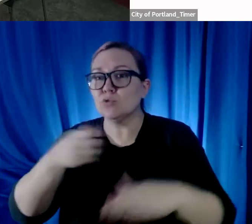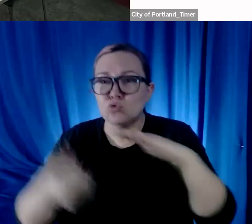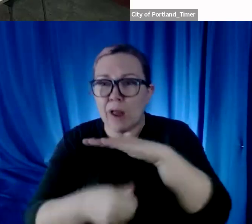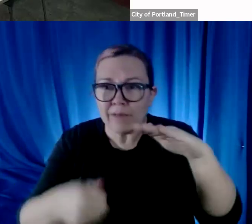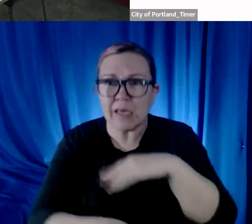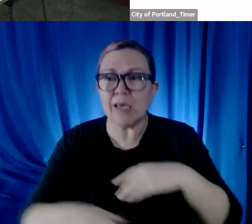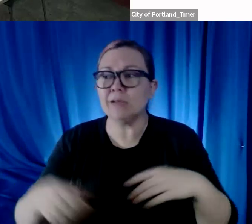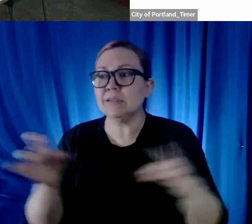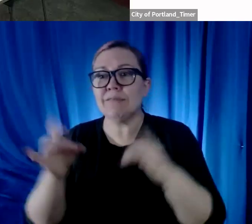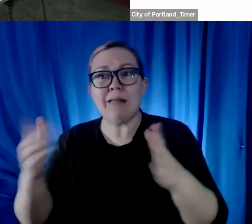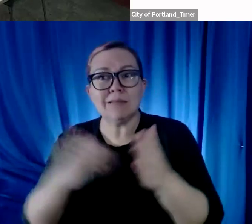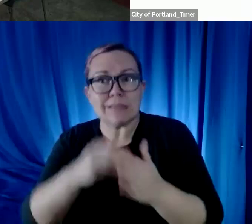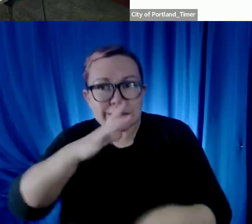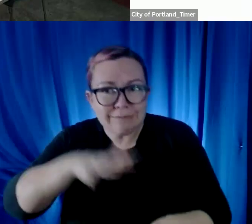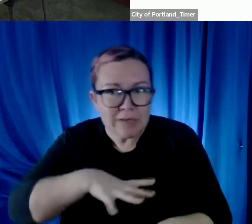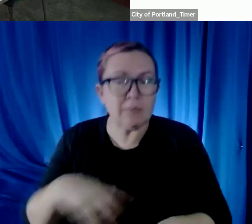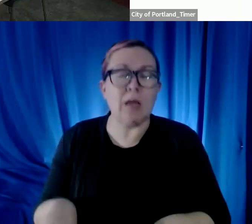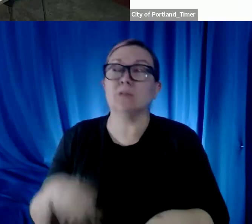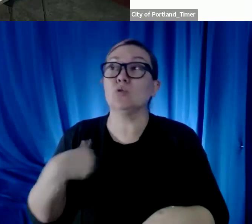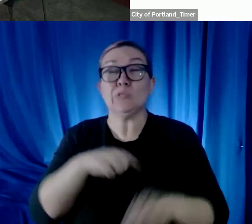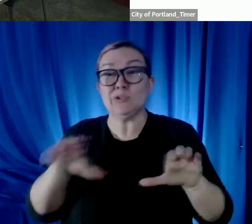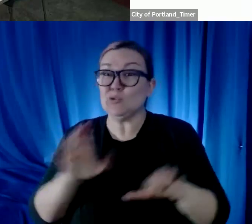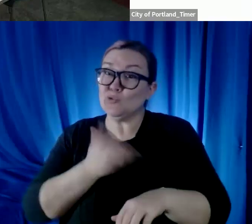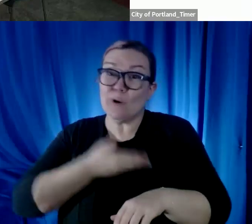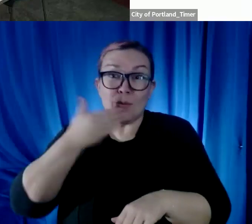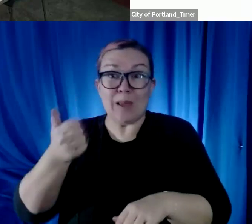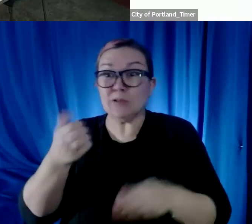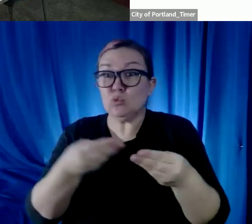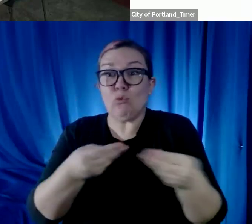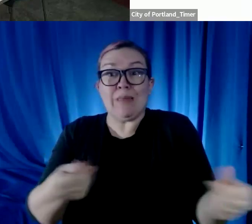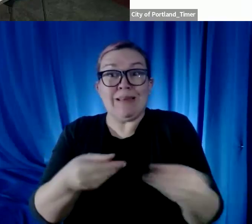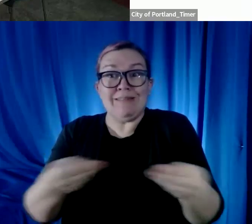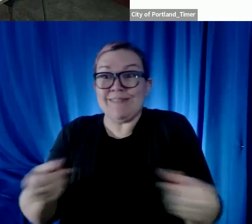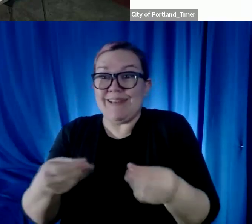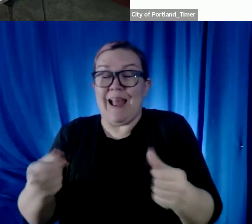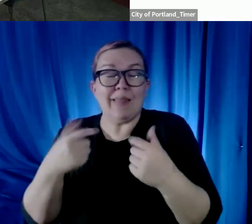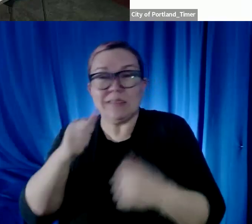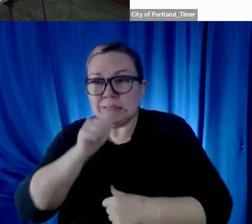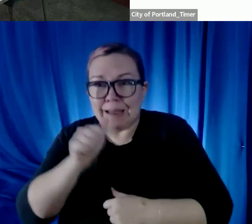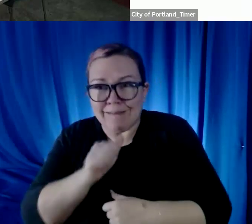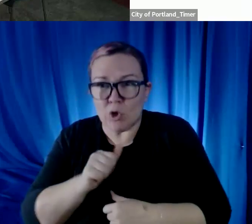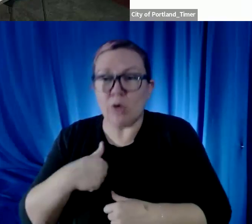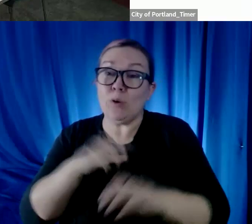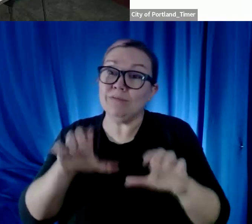Human trafficking. We do our very best. To alleviate the suffering. And we have done that for almost 30 years.